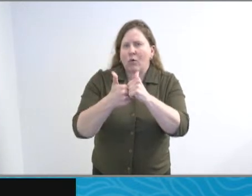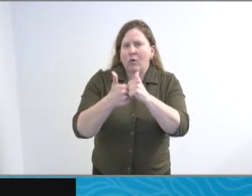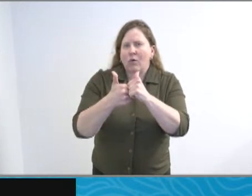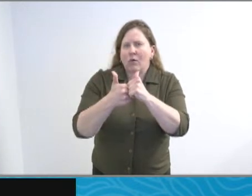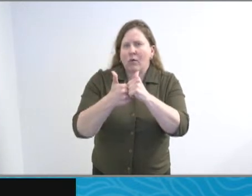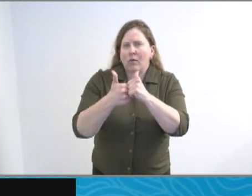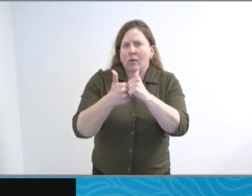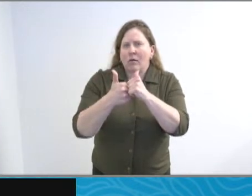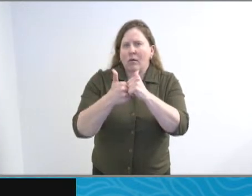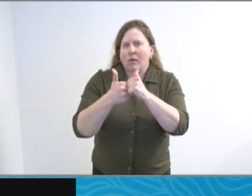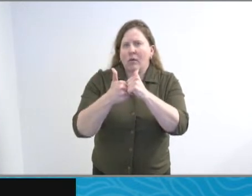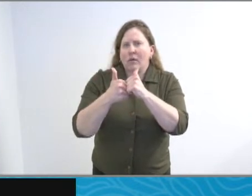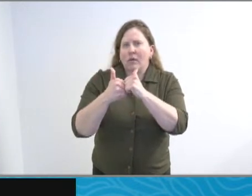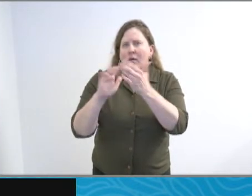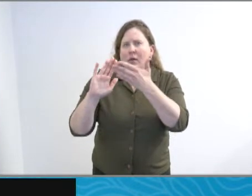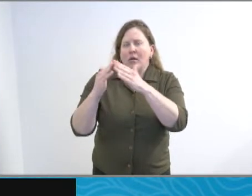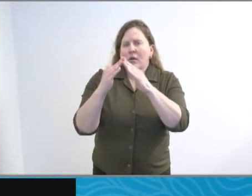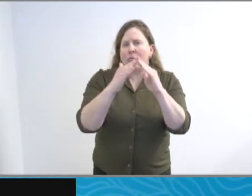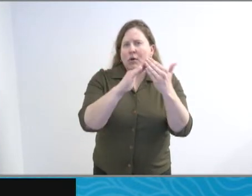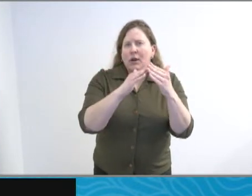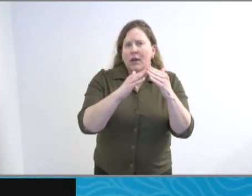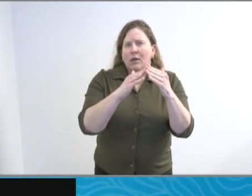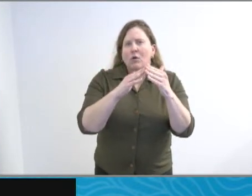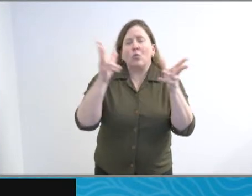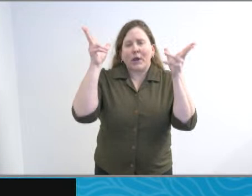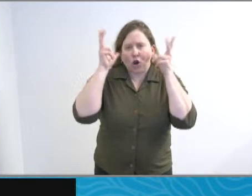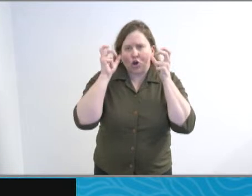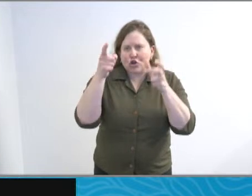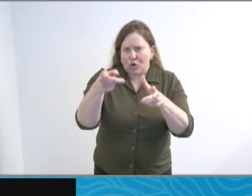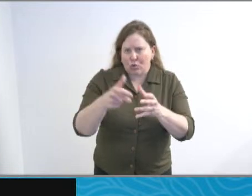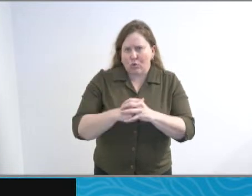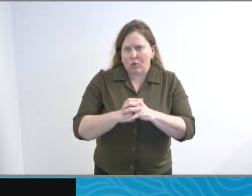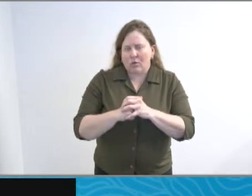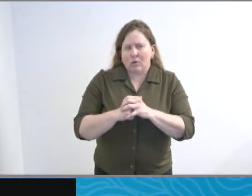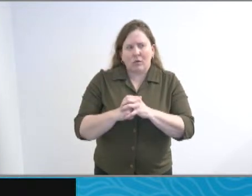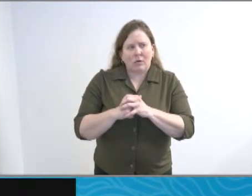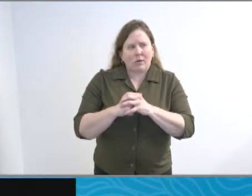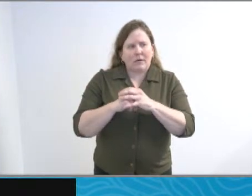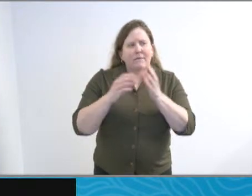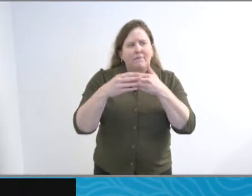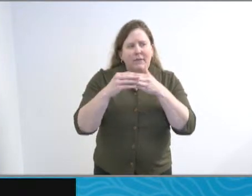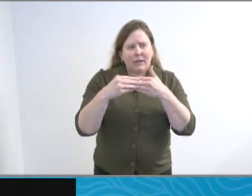that our community knows that we heard them loud and clear, that our system needs to be flexible and that there's high